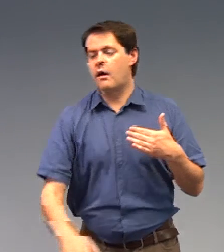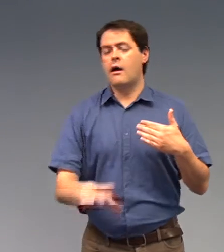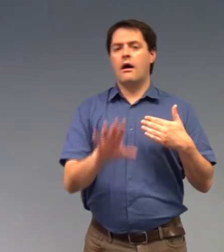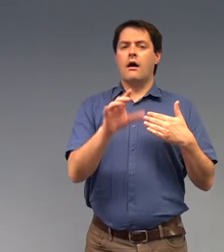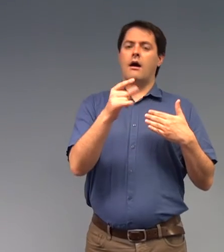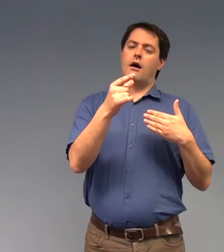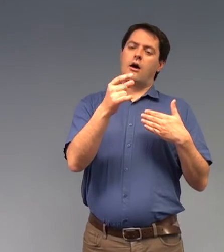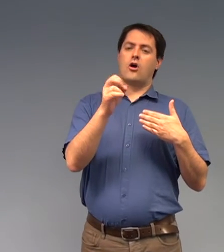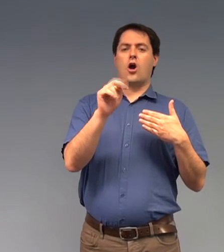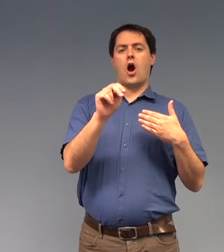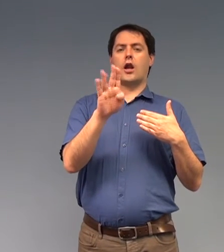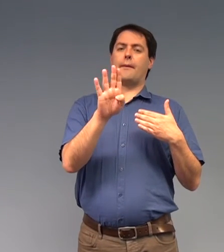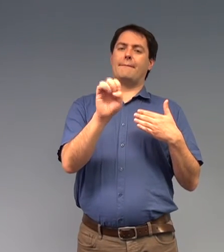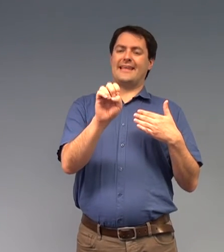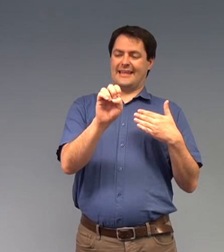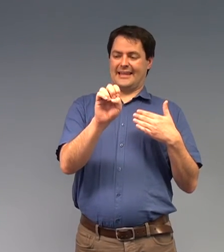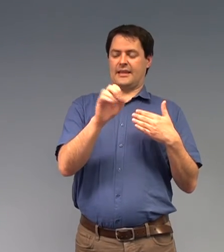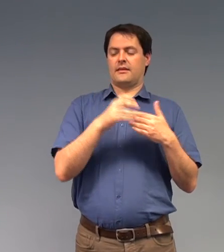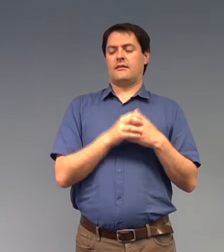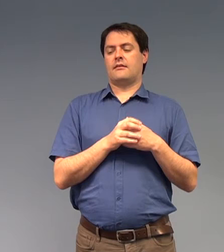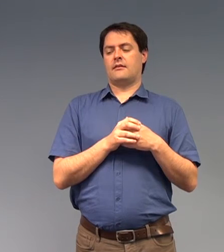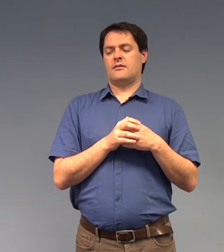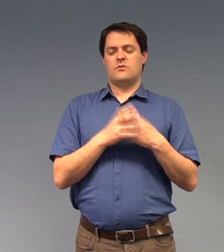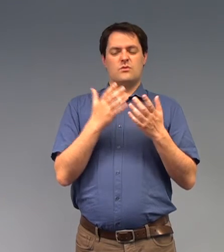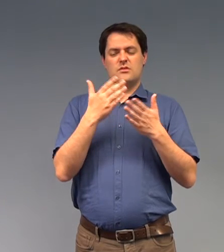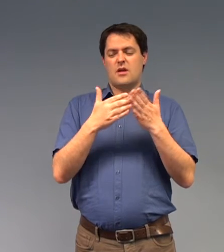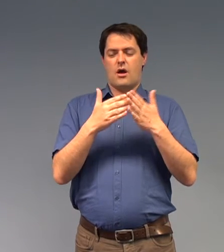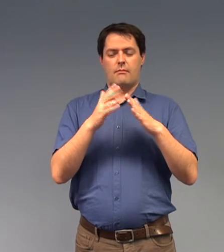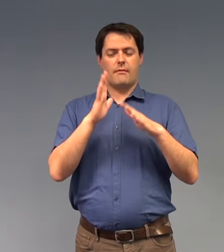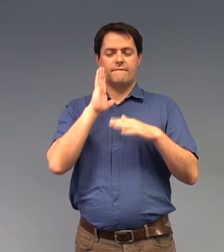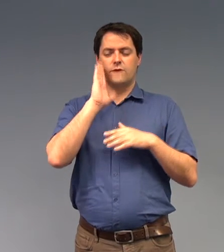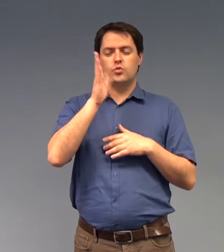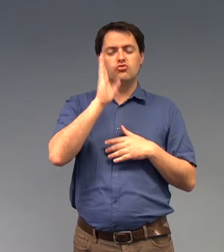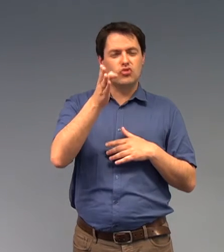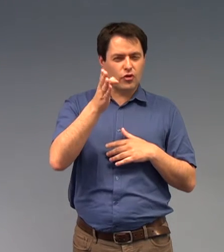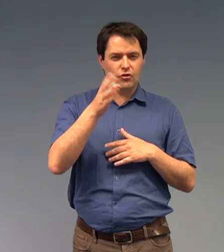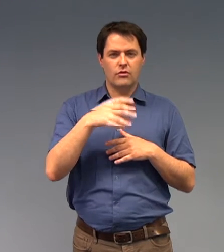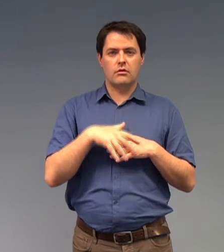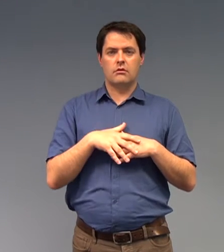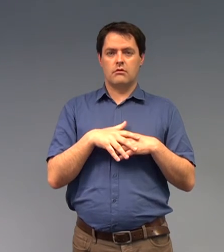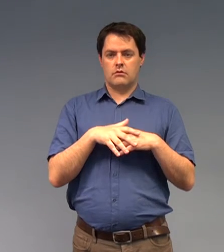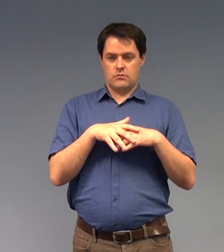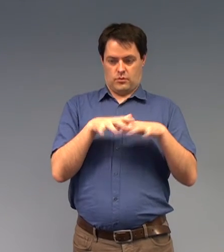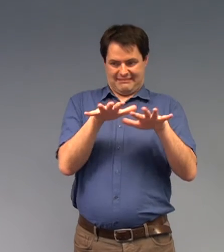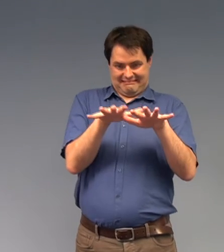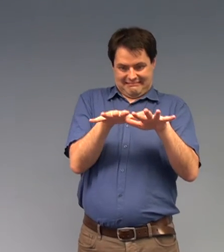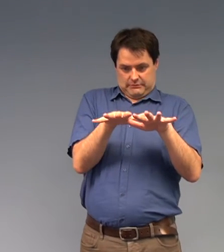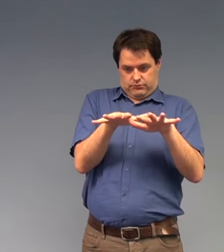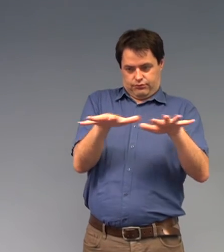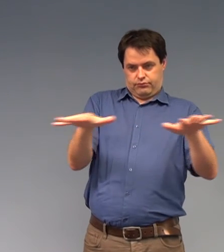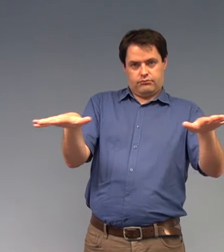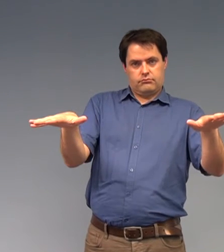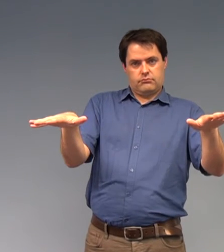We then see "gonna be" -- some future construction, and this is encoded by "moving apart."